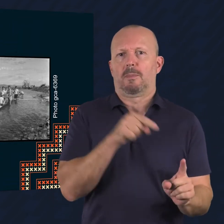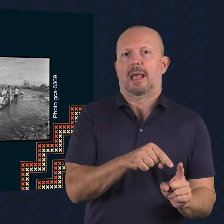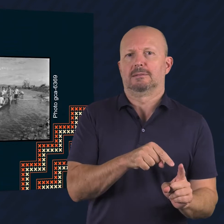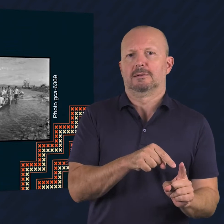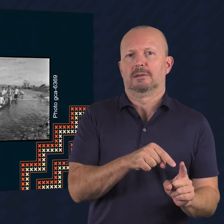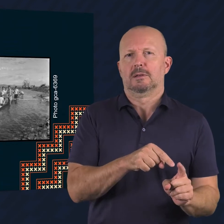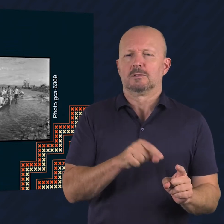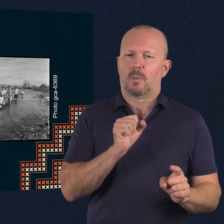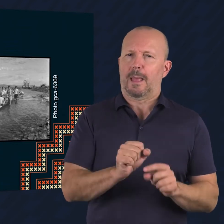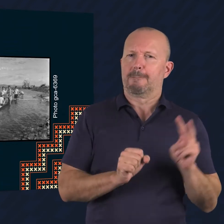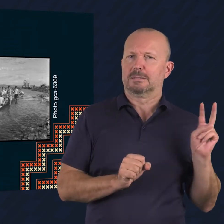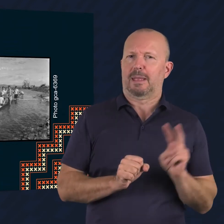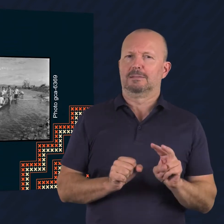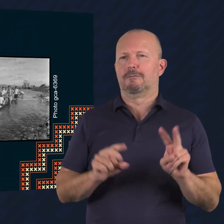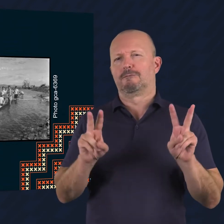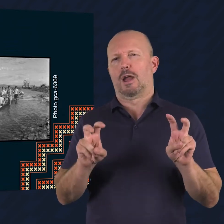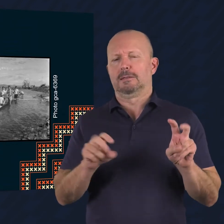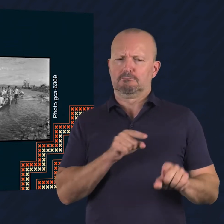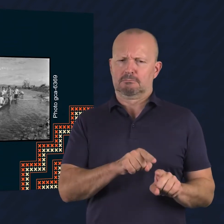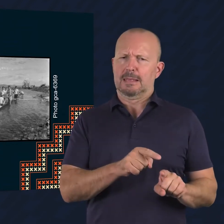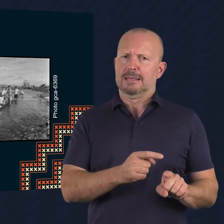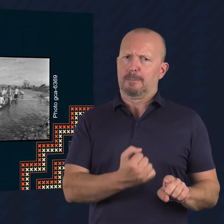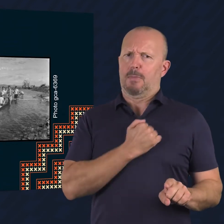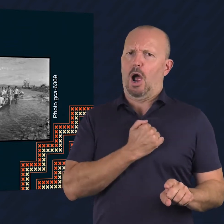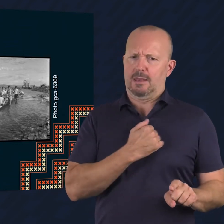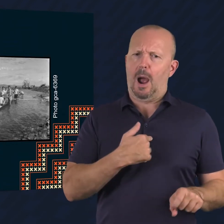We can summarise that orientation with the phrase, "It's mine, I made it."